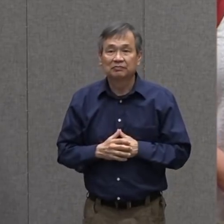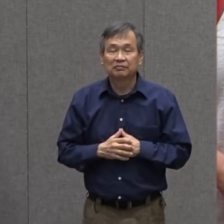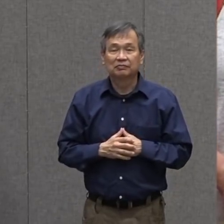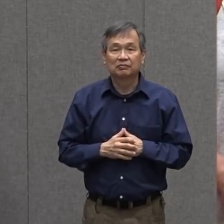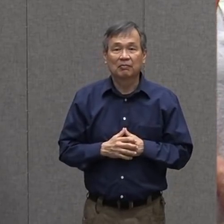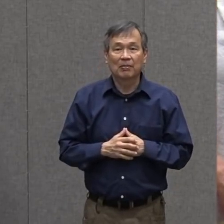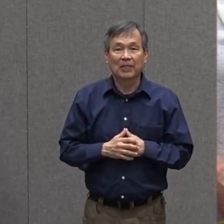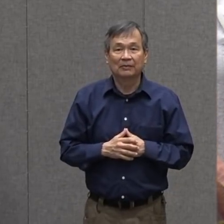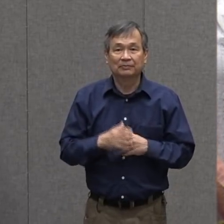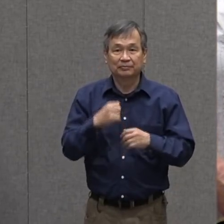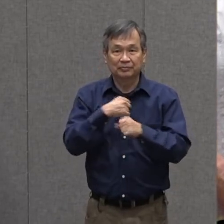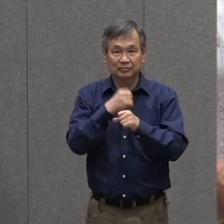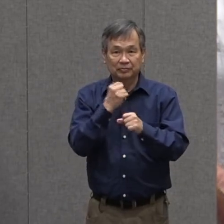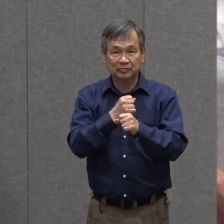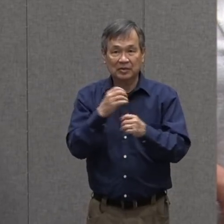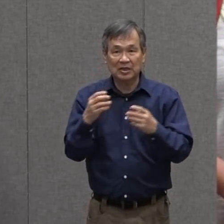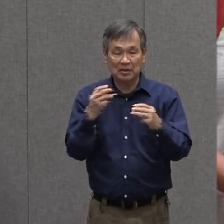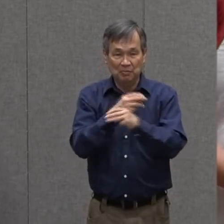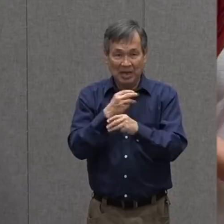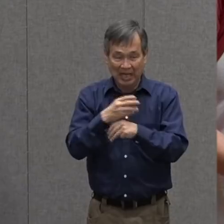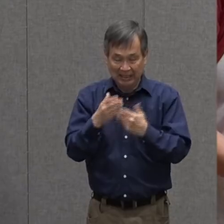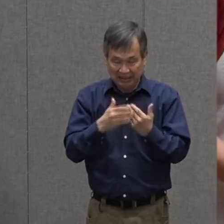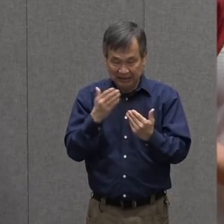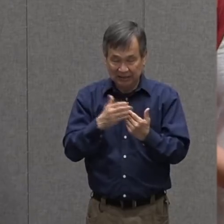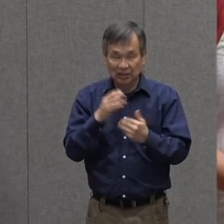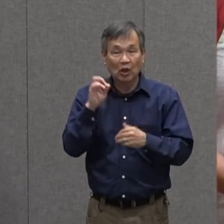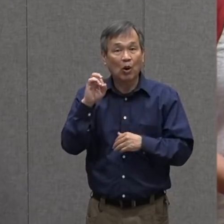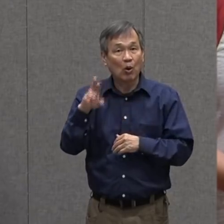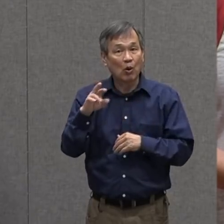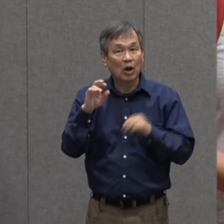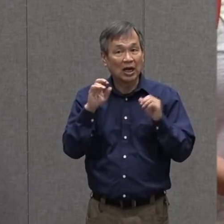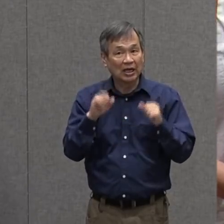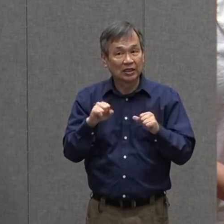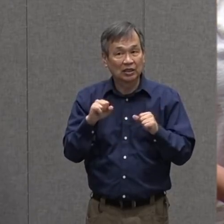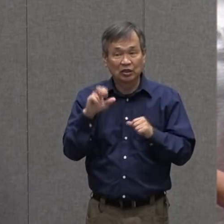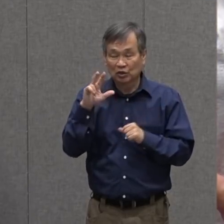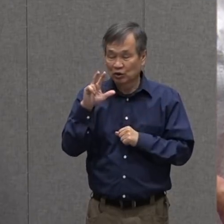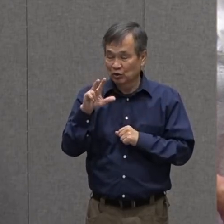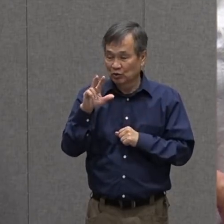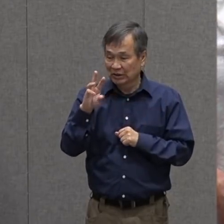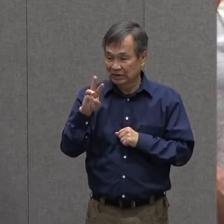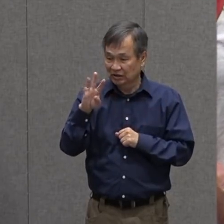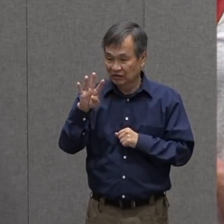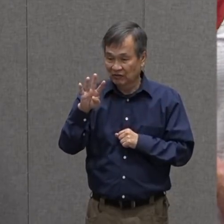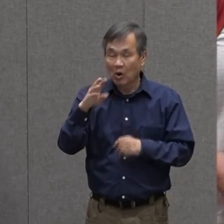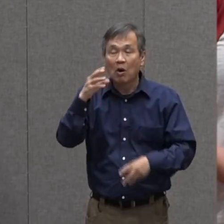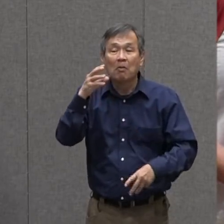That would make my math kind of easy a little bit. Or I could do 364 plus that 46 or that 47.